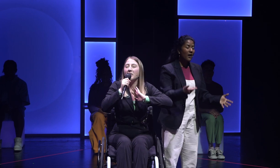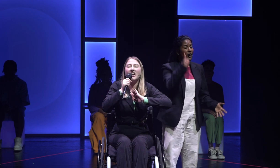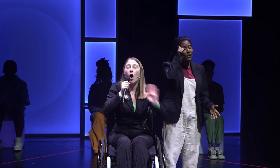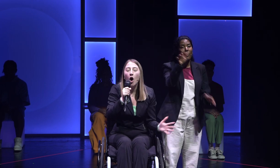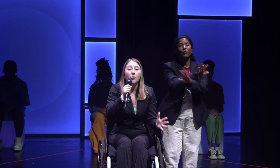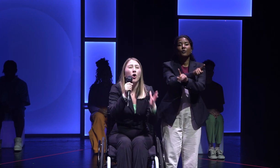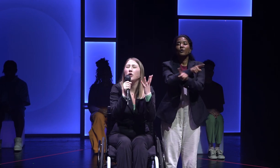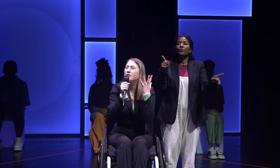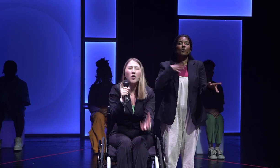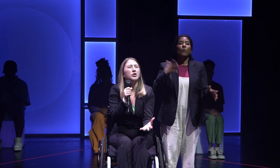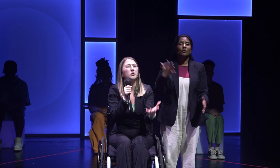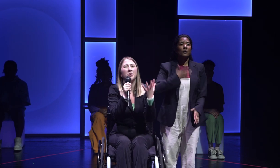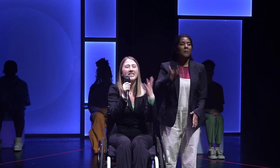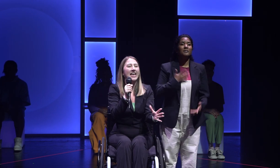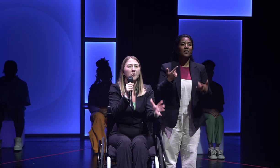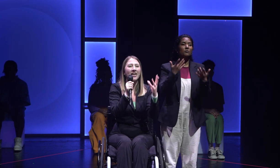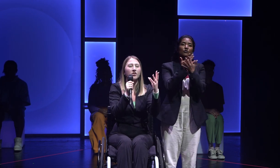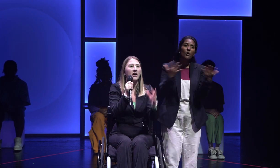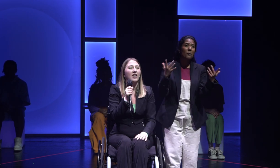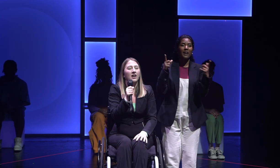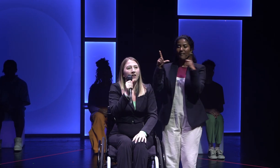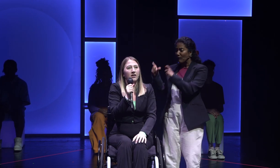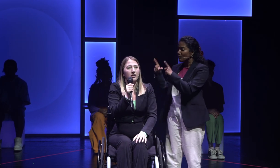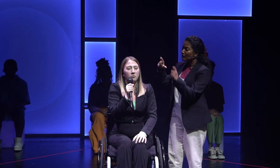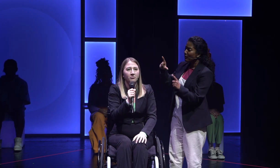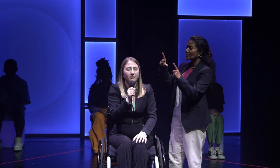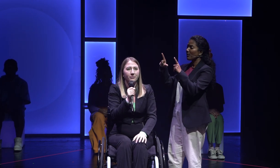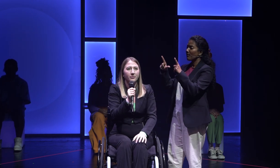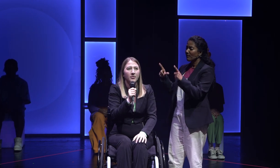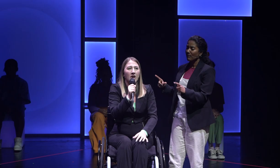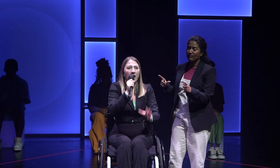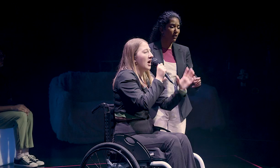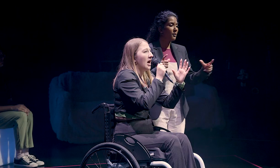mean any harm, but all those photos you want to take of me?